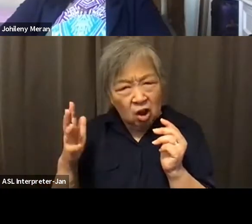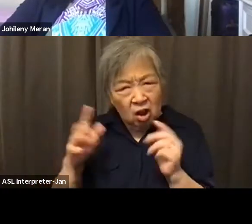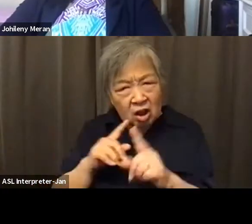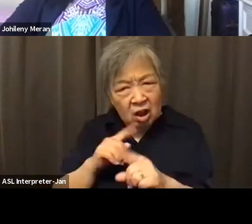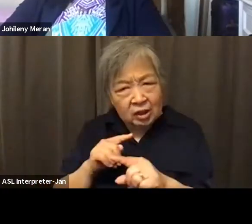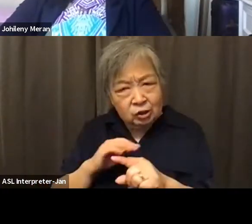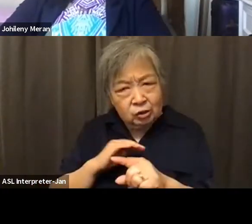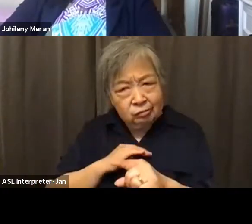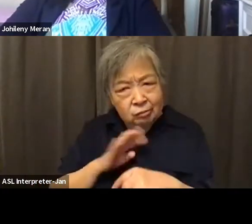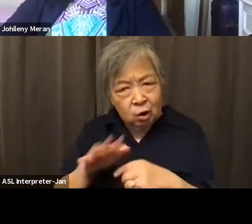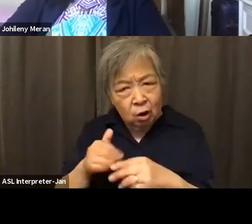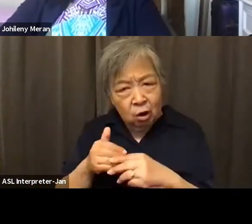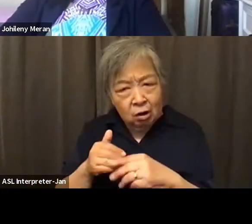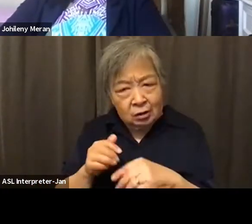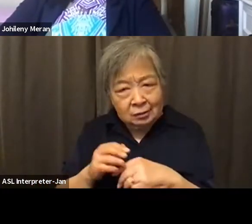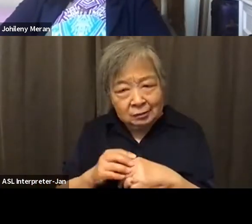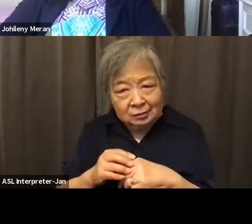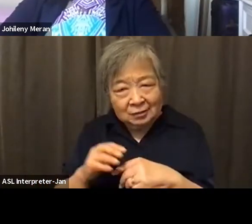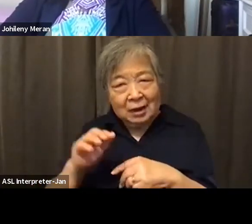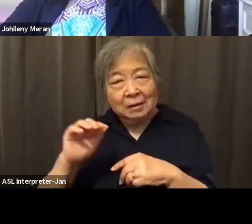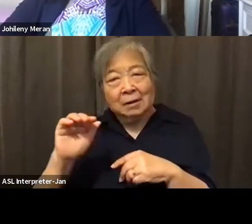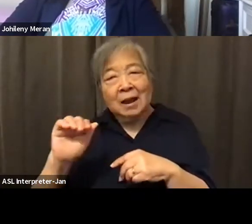Yes, absolutely.